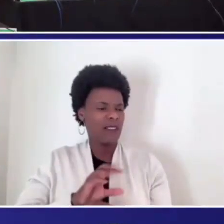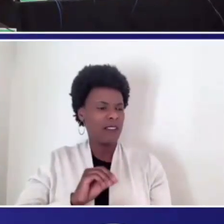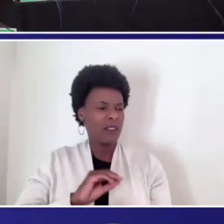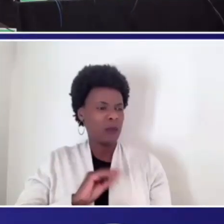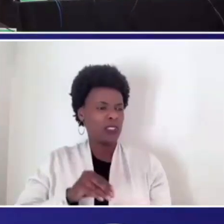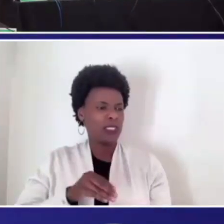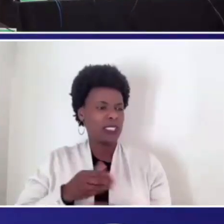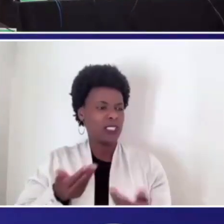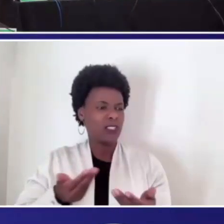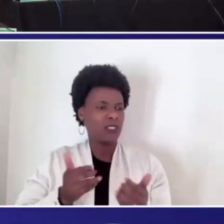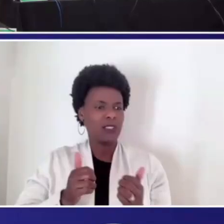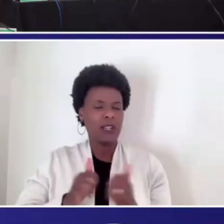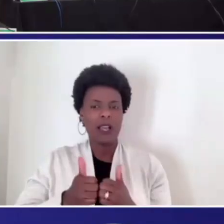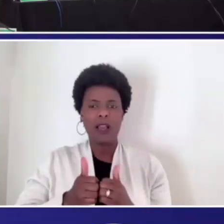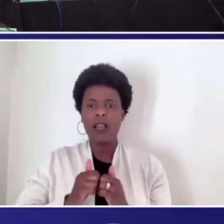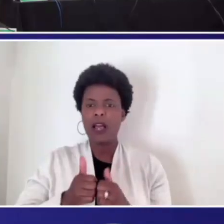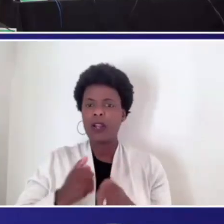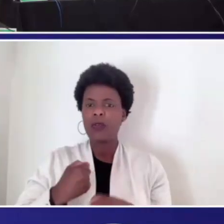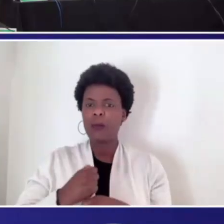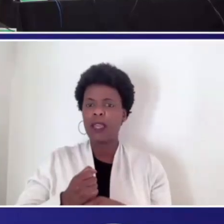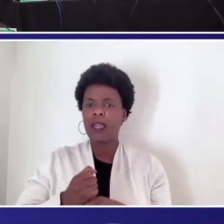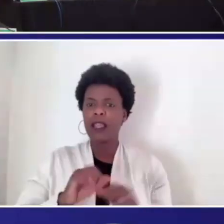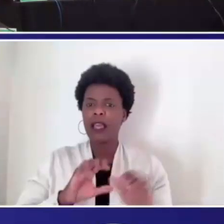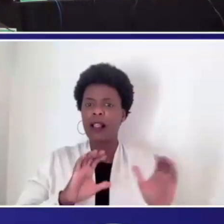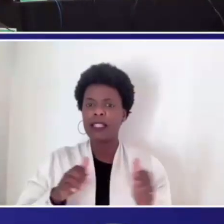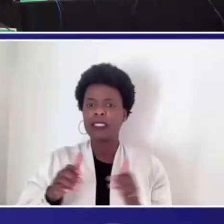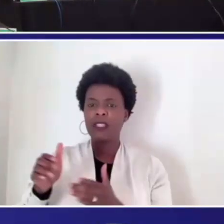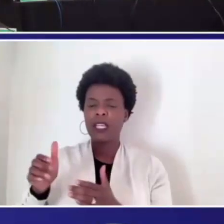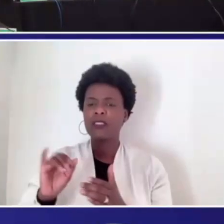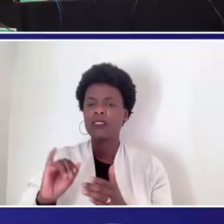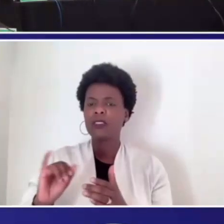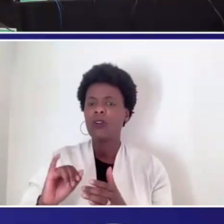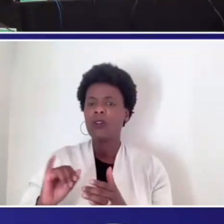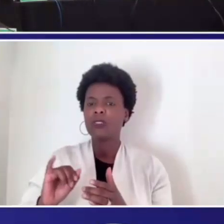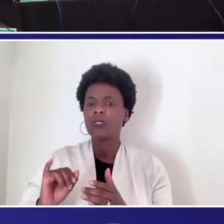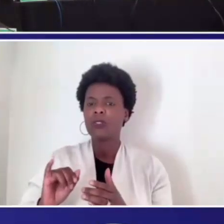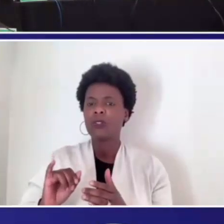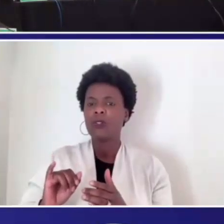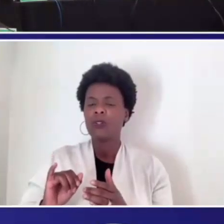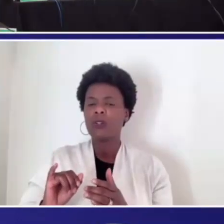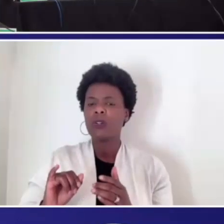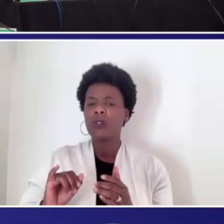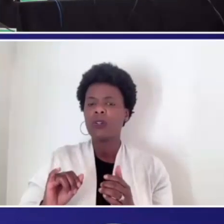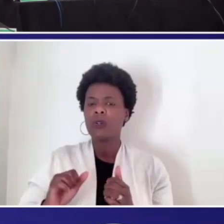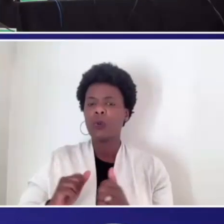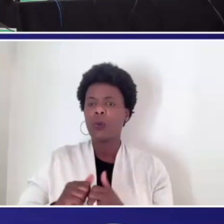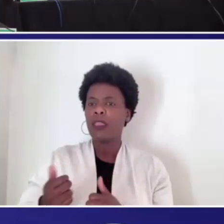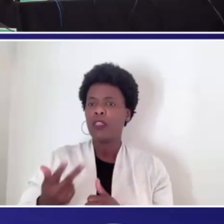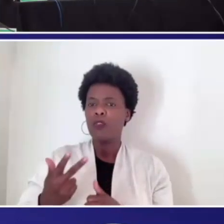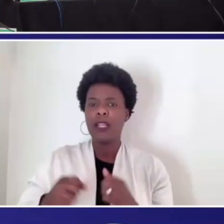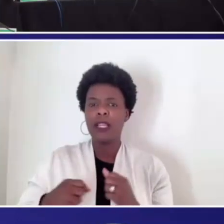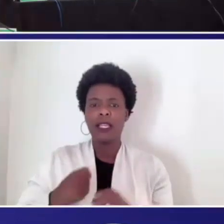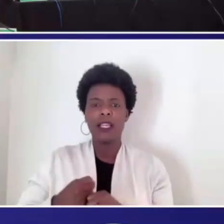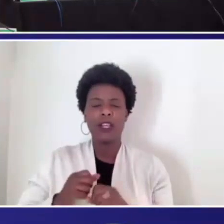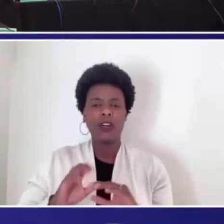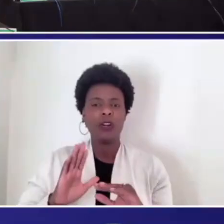Like how are you making that classification? And I guess more broadly, you know, with this three-year minimum, you know, you've created this operative